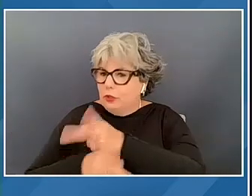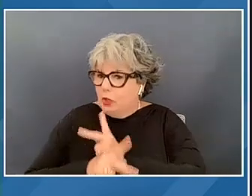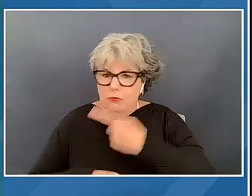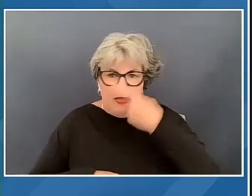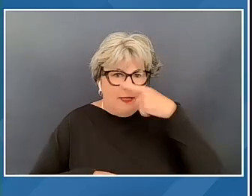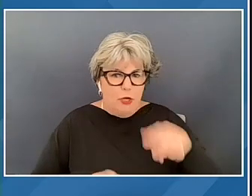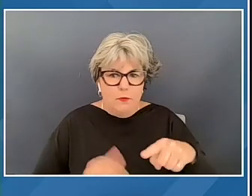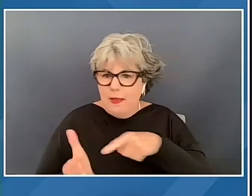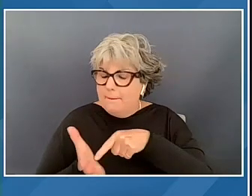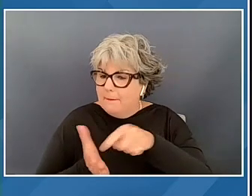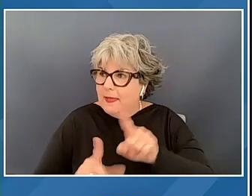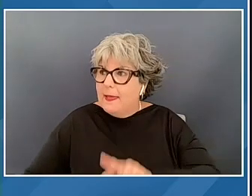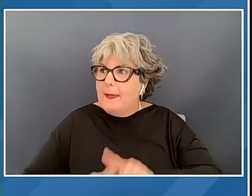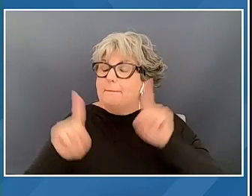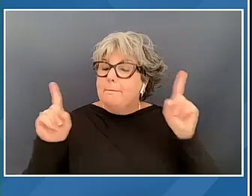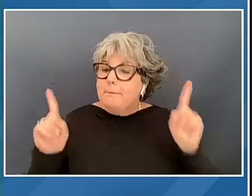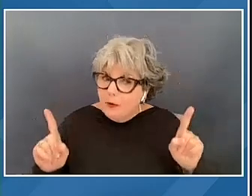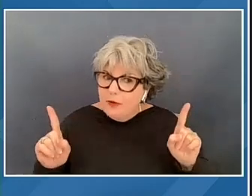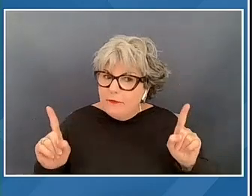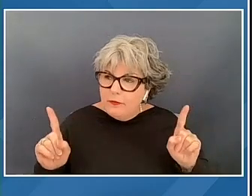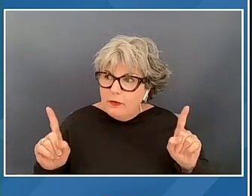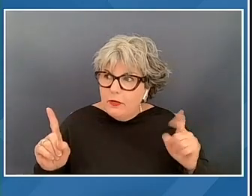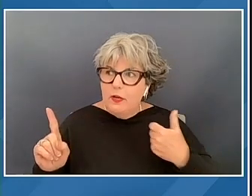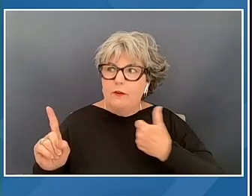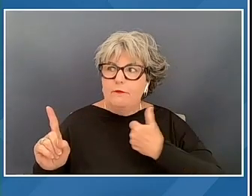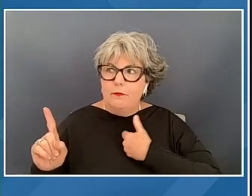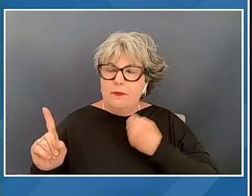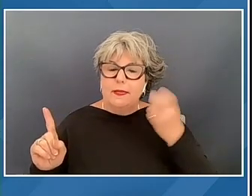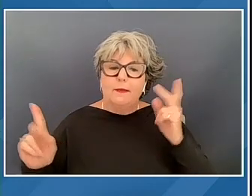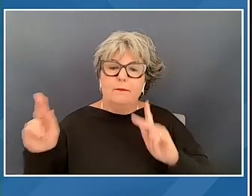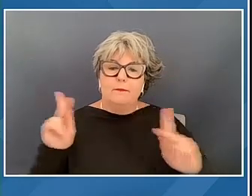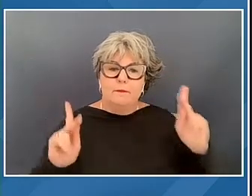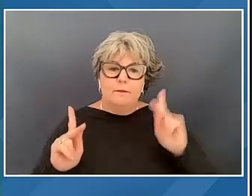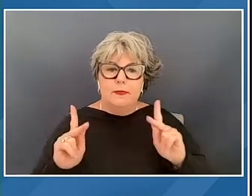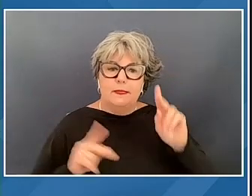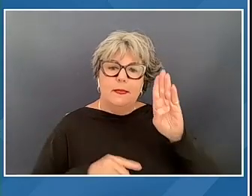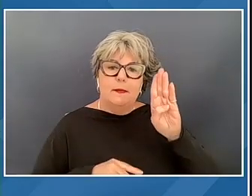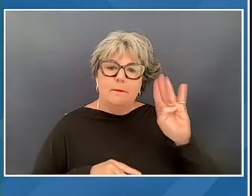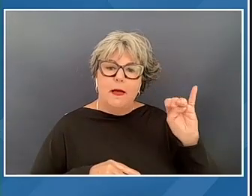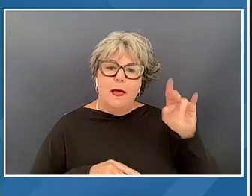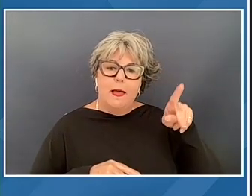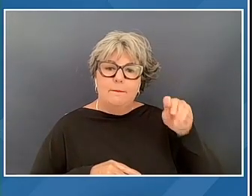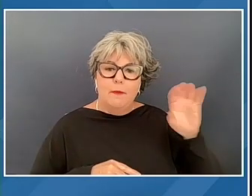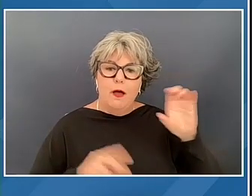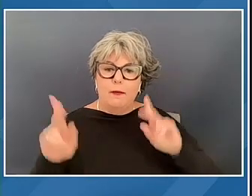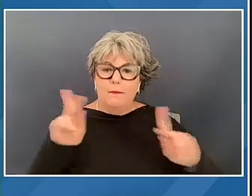However, for me and lots of other BIPOC people, the Department of ED has placed an